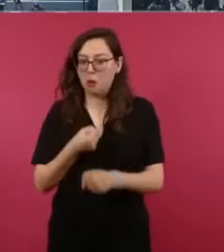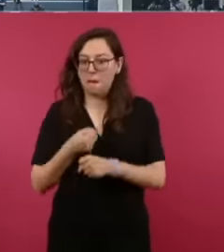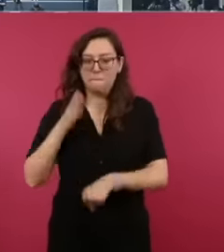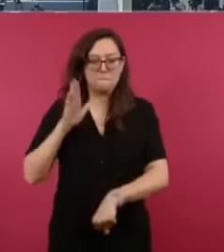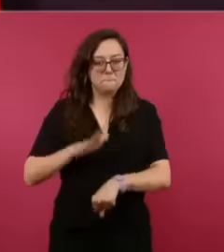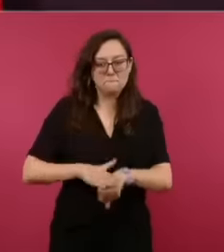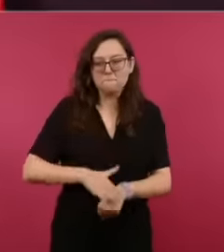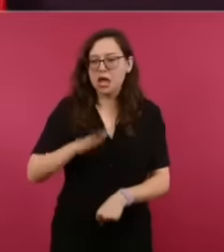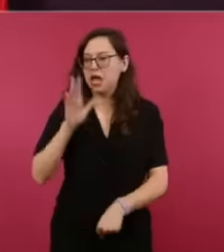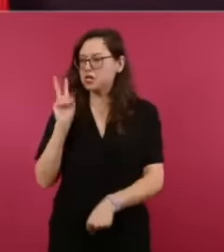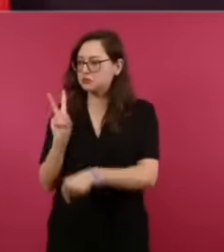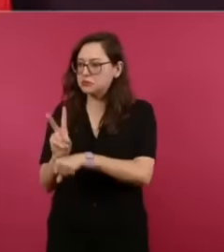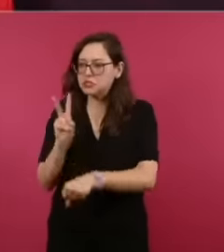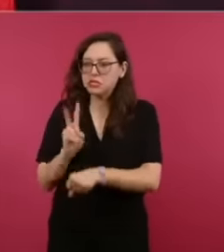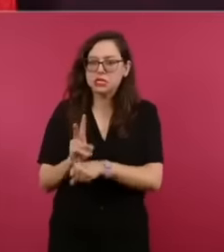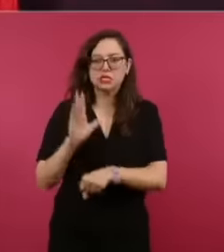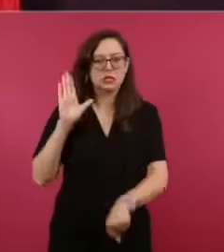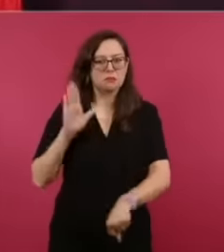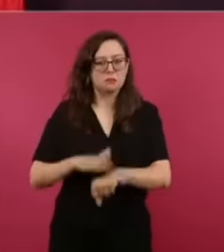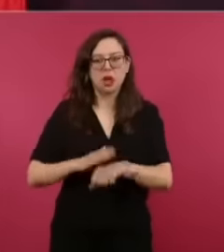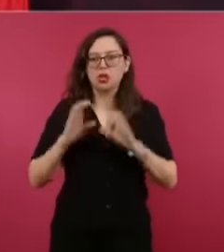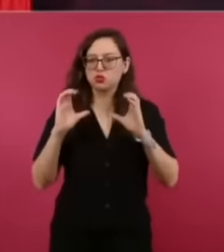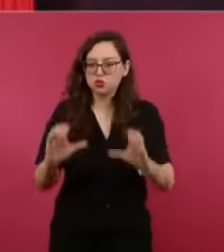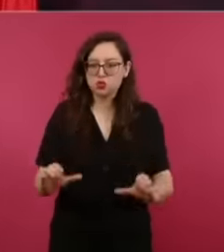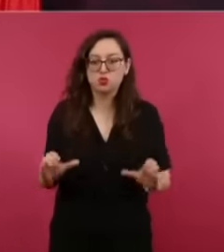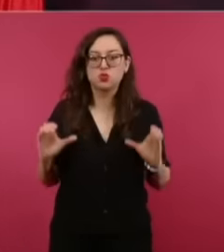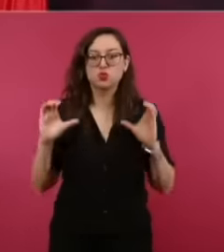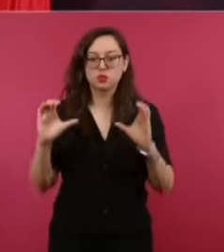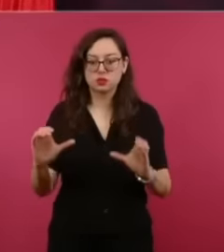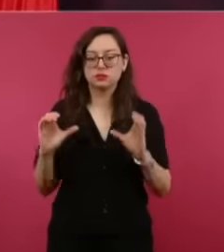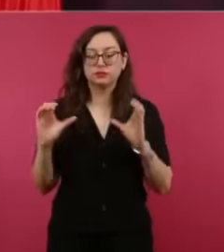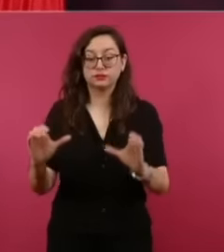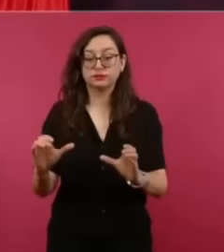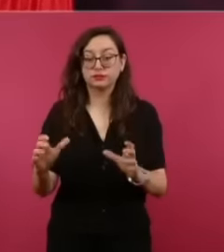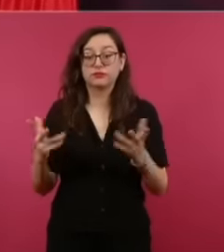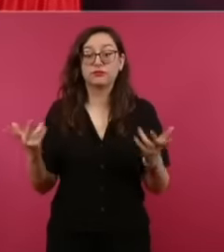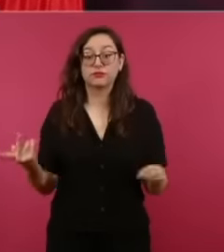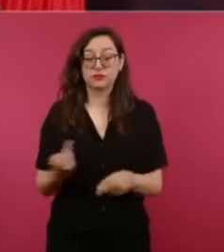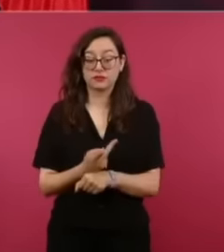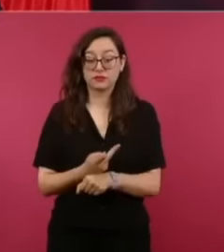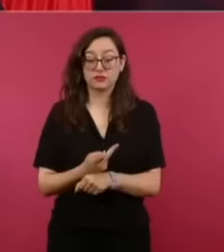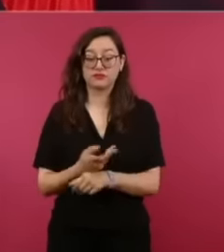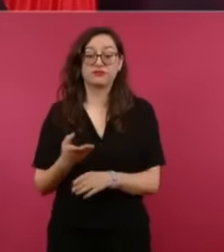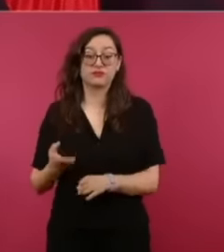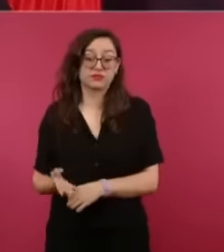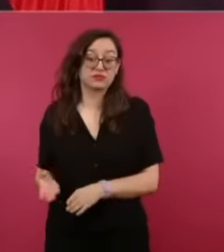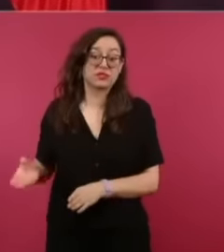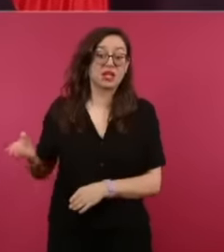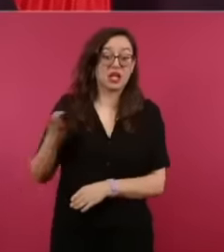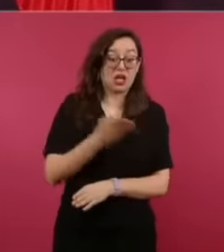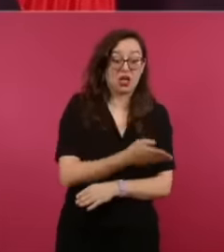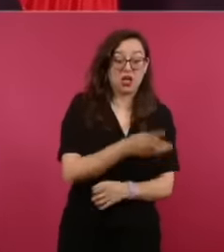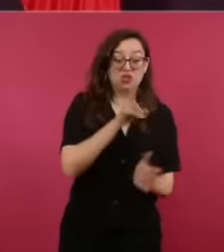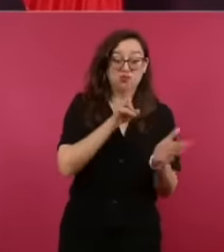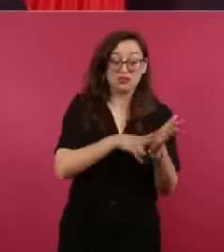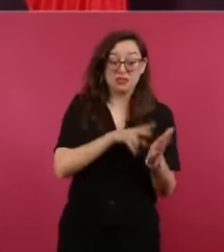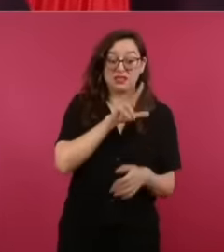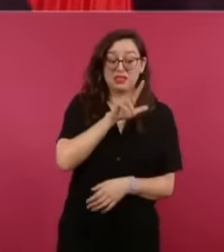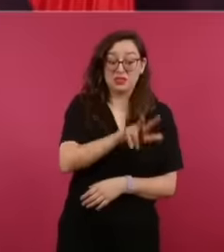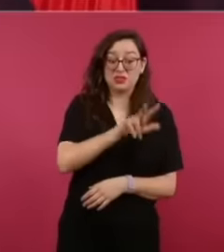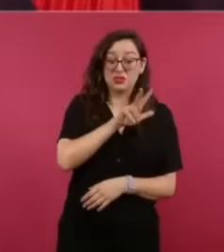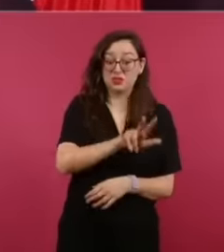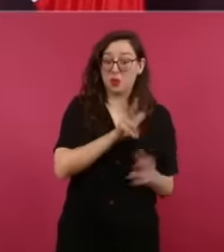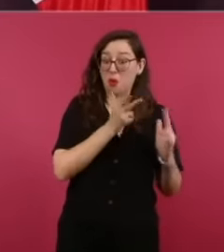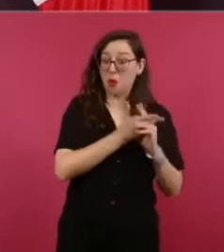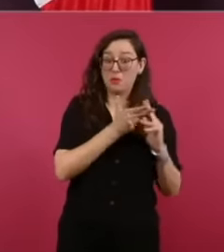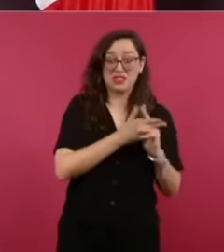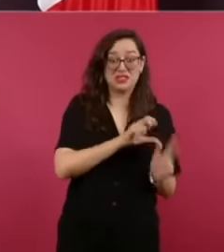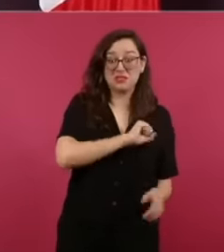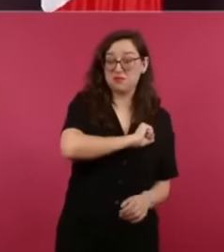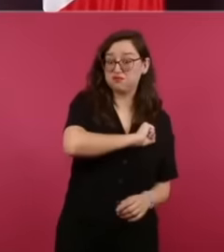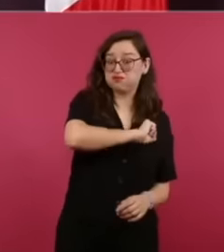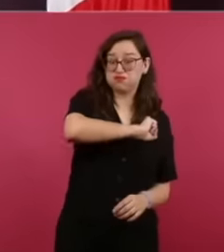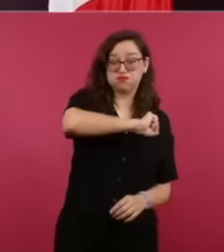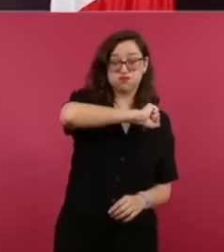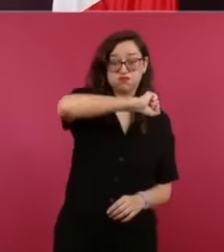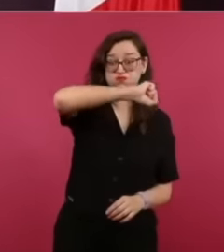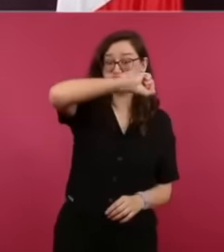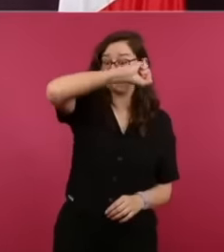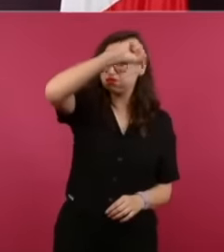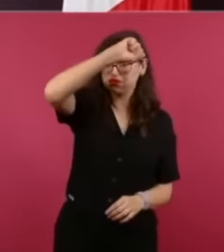because on the 18th Mr. Peña's last year went up. So this year I have to